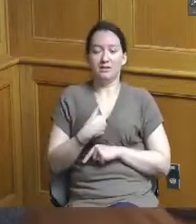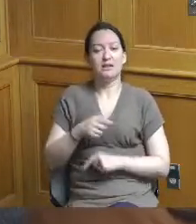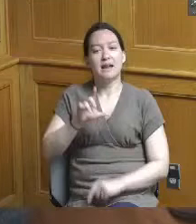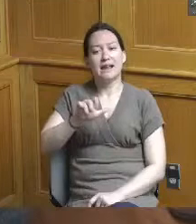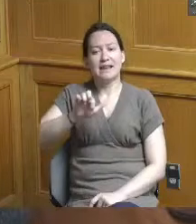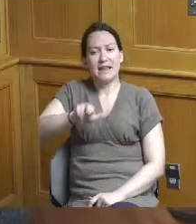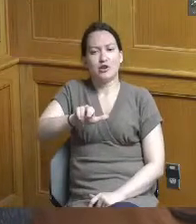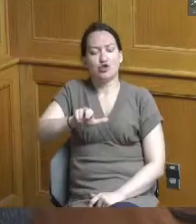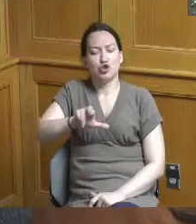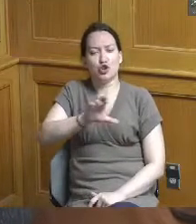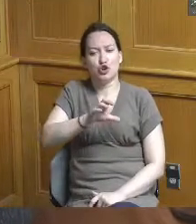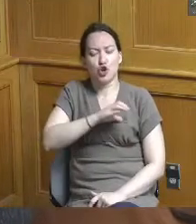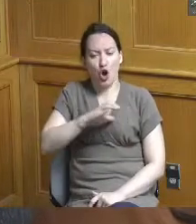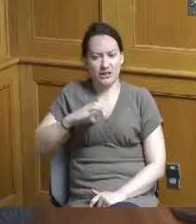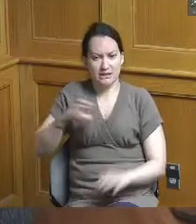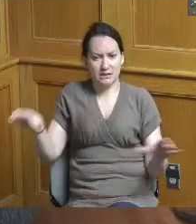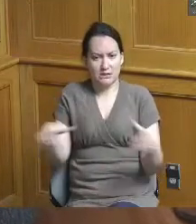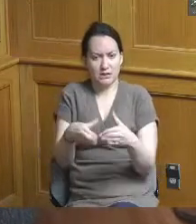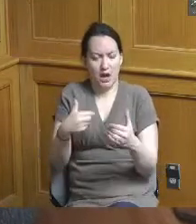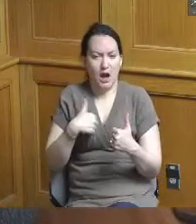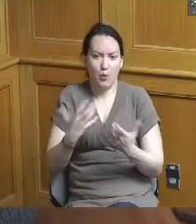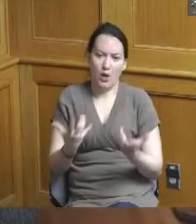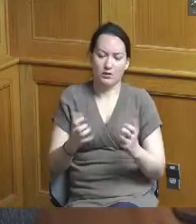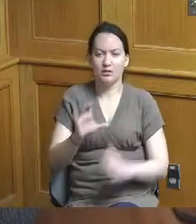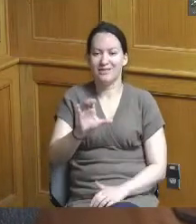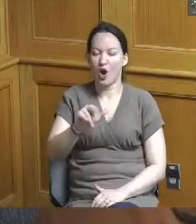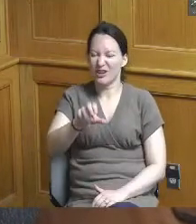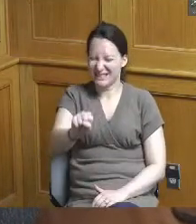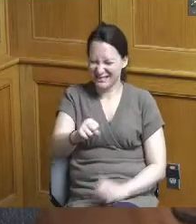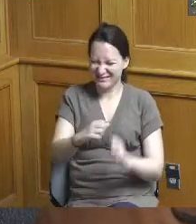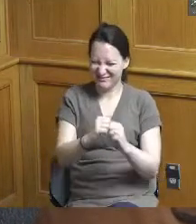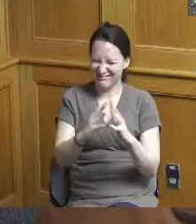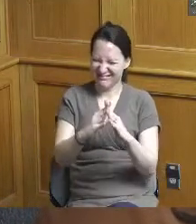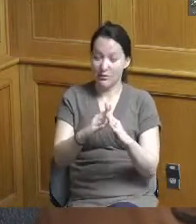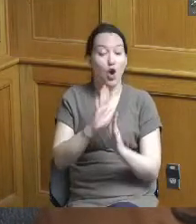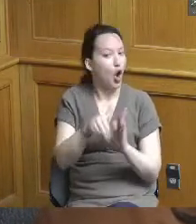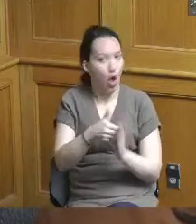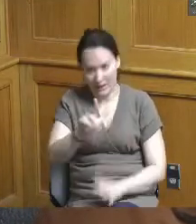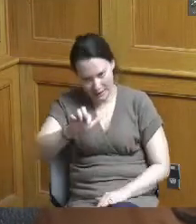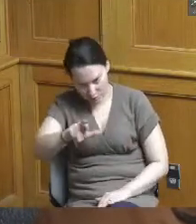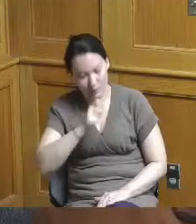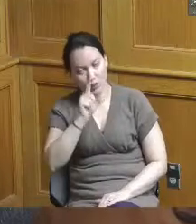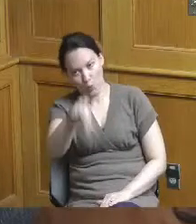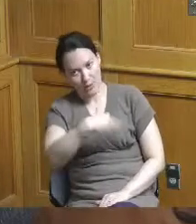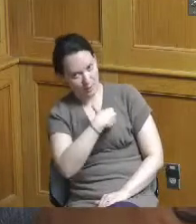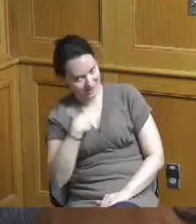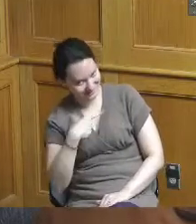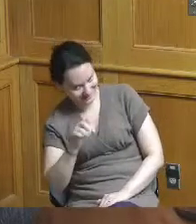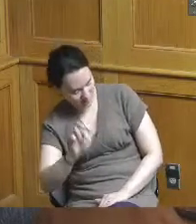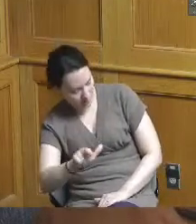that I really want to do I think it's something all cancer not just breast cancer there's funding